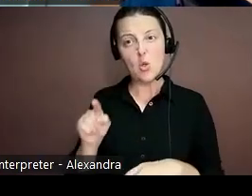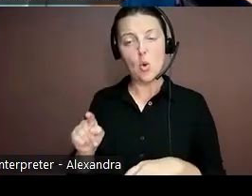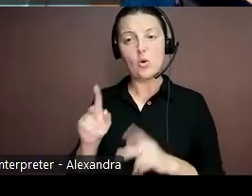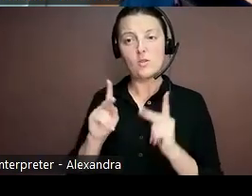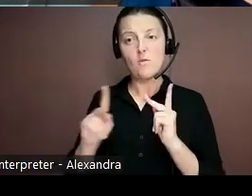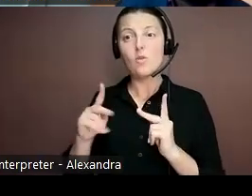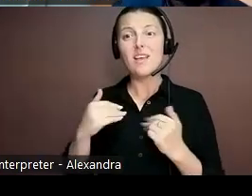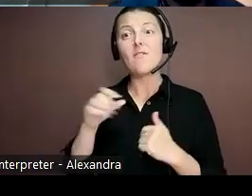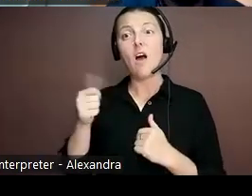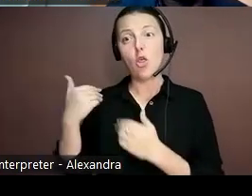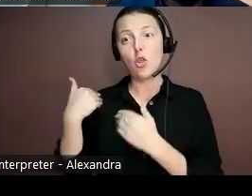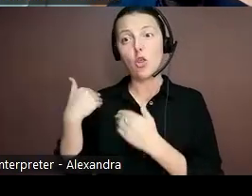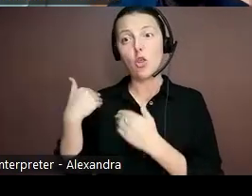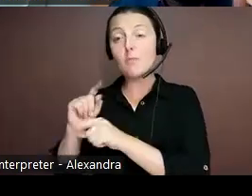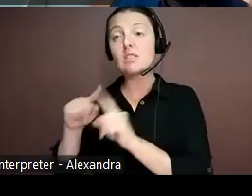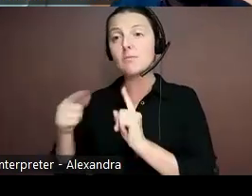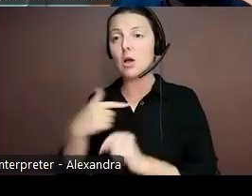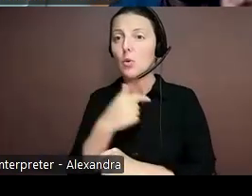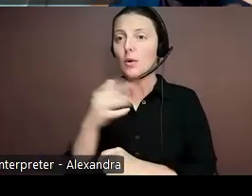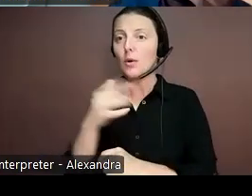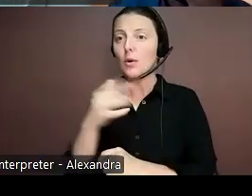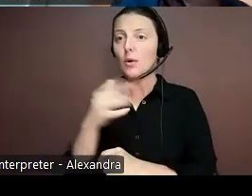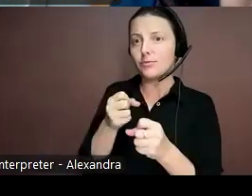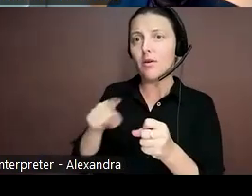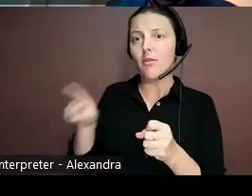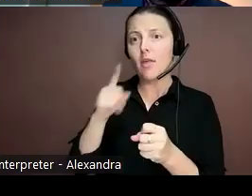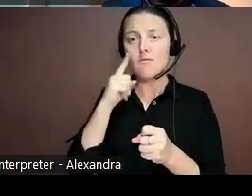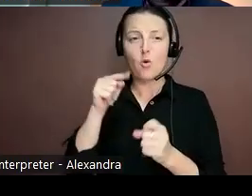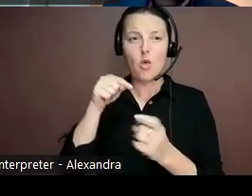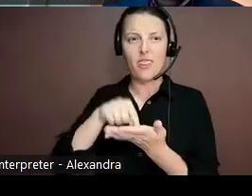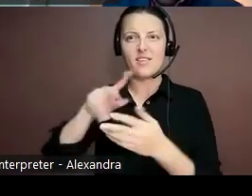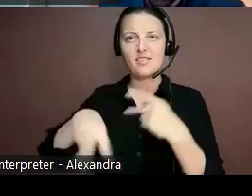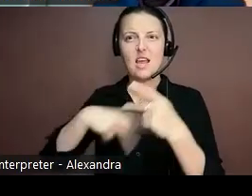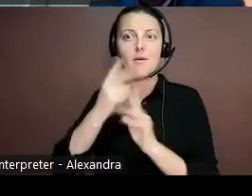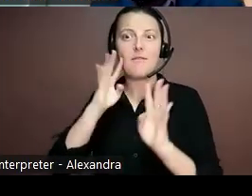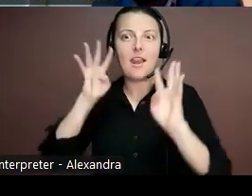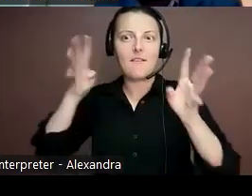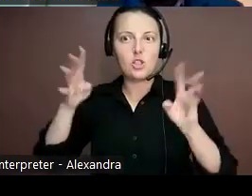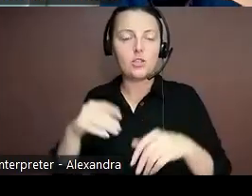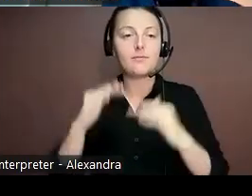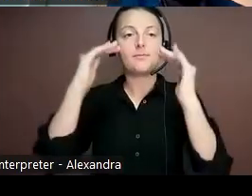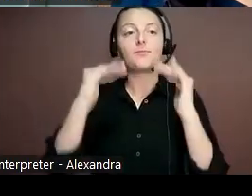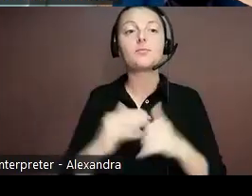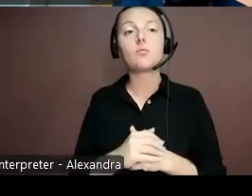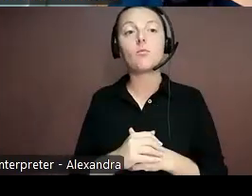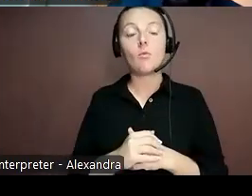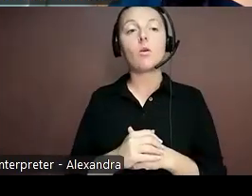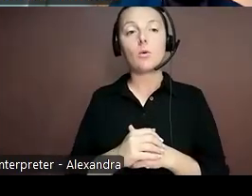uh innovation. Um I'm going to skip this as well. Um so just show you a couple of quick stats before